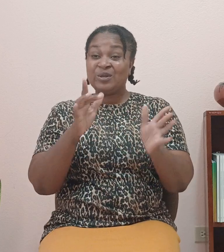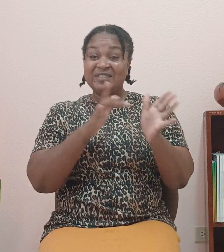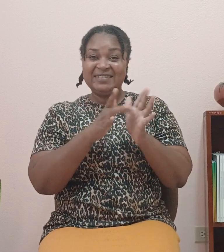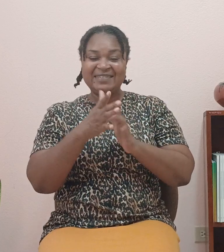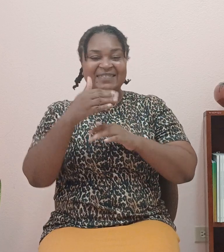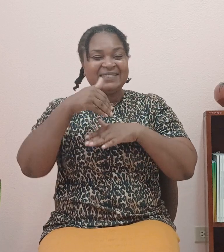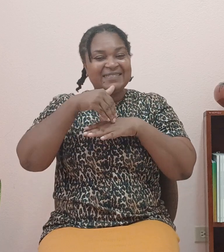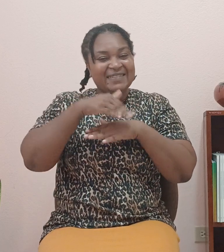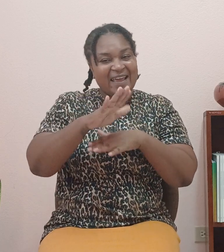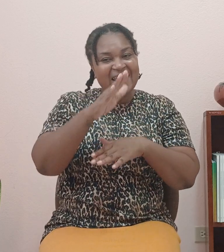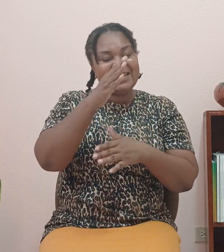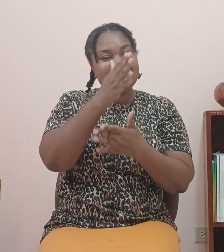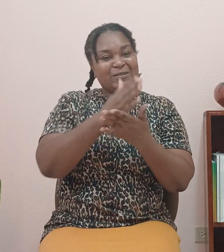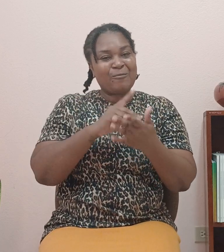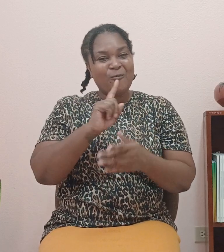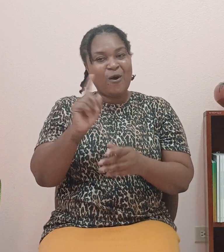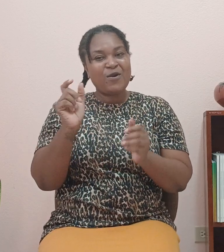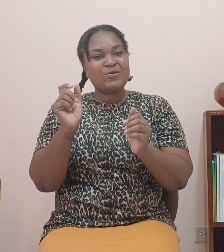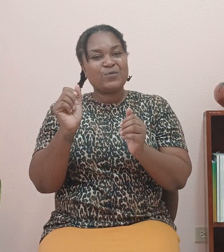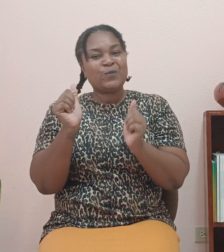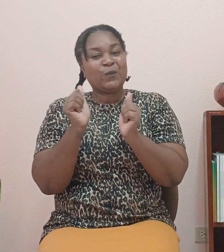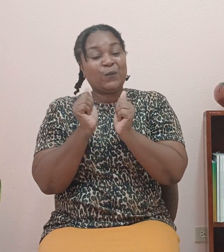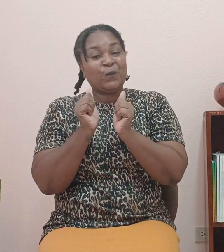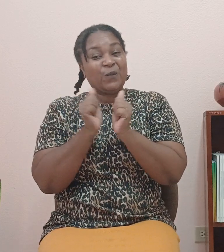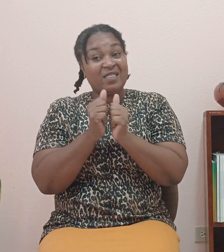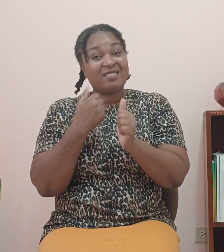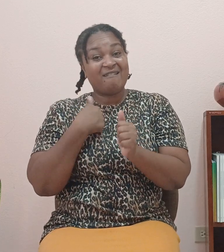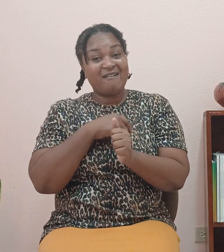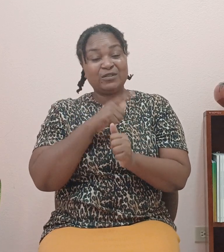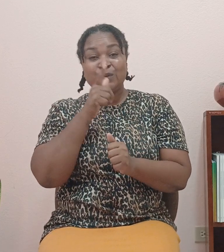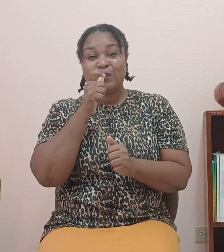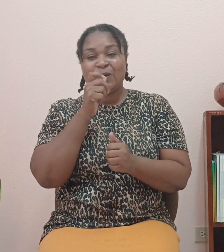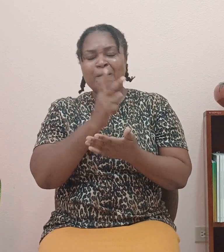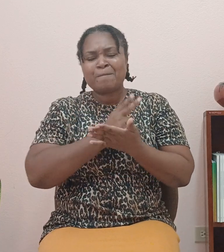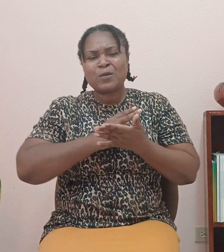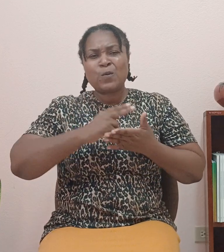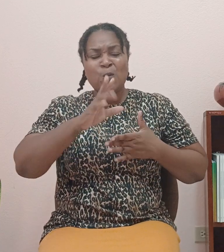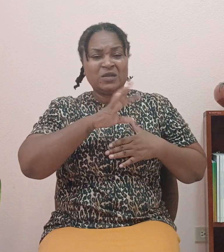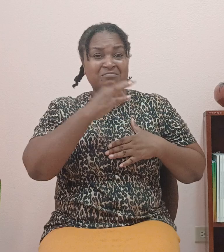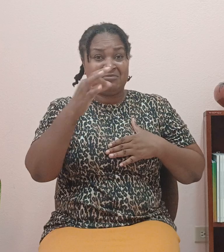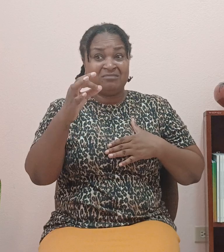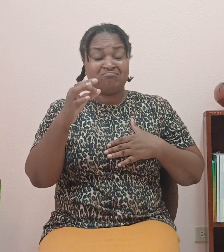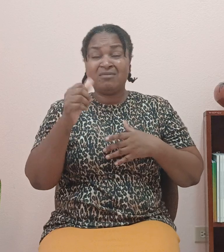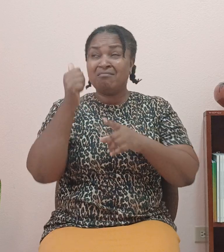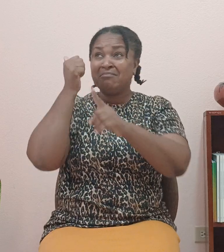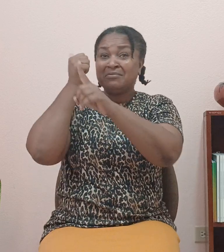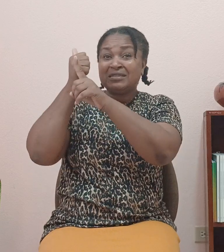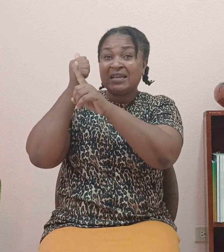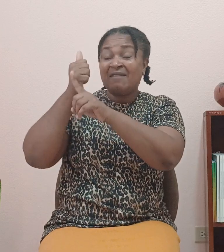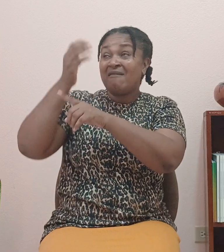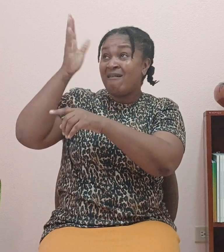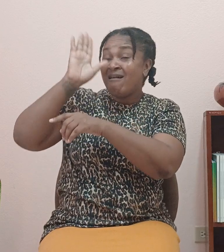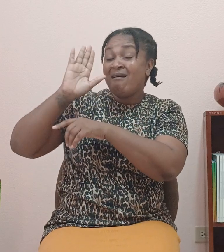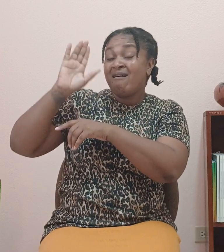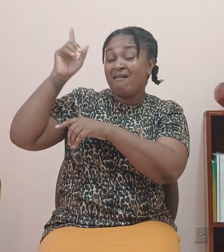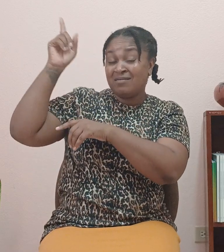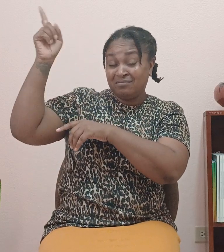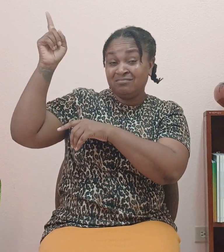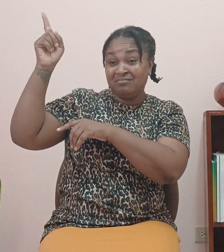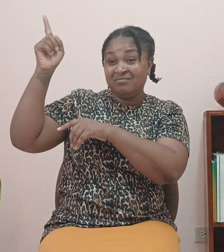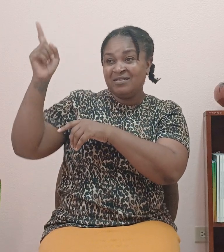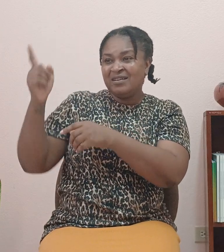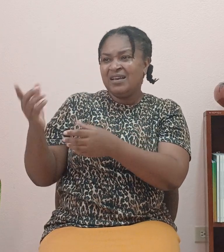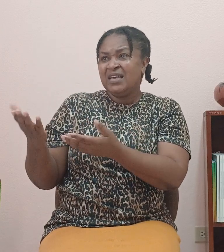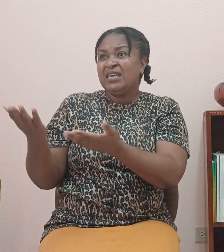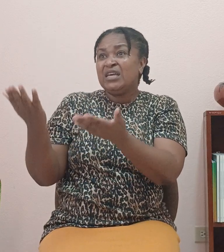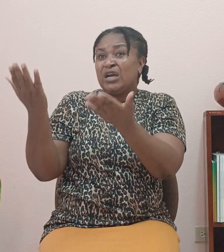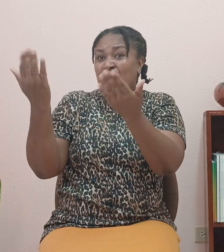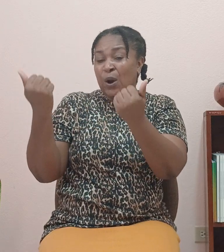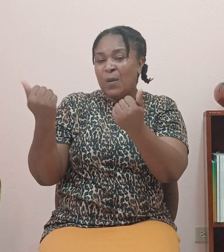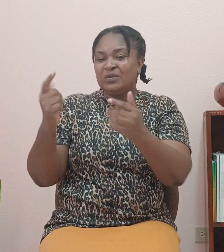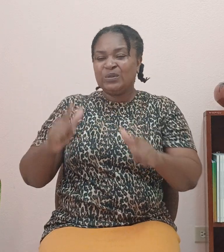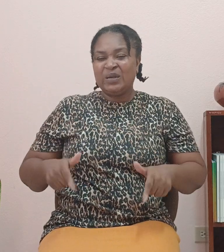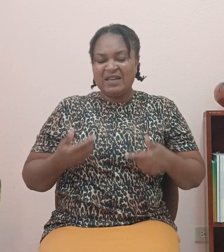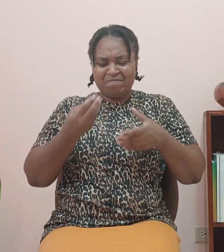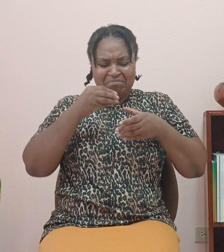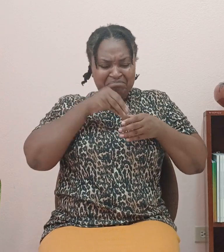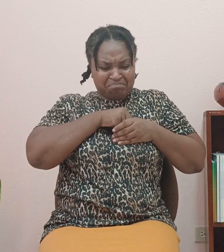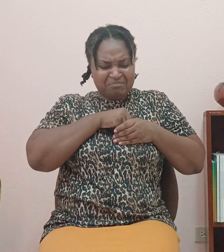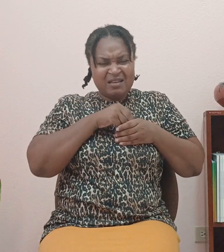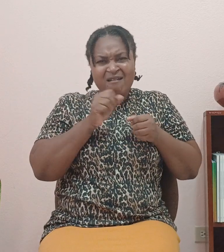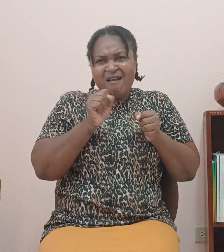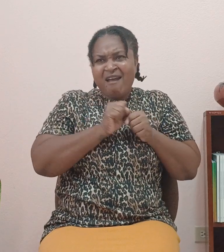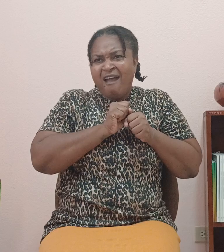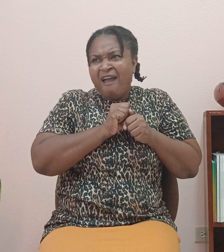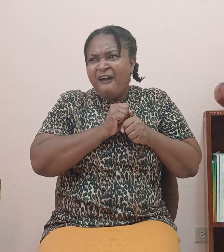He sent his Holy Spirit who is himself God who comes to live in every believer. The work of